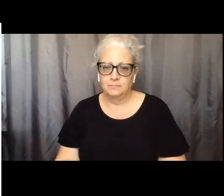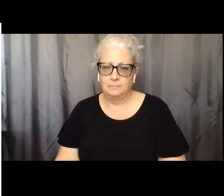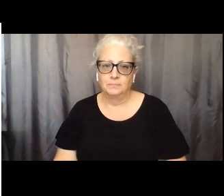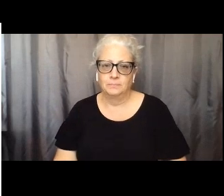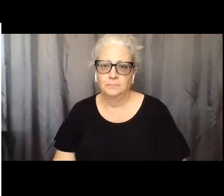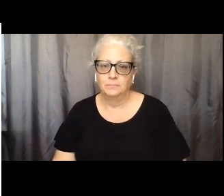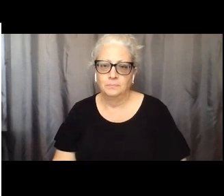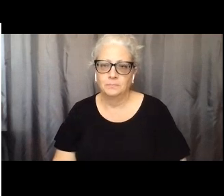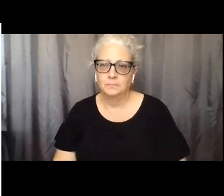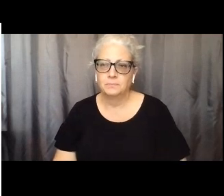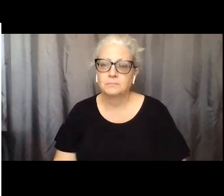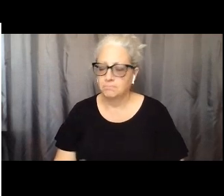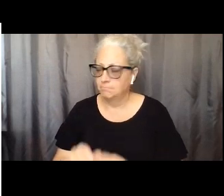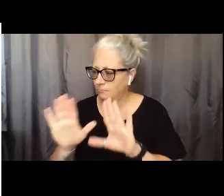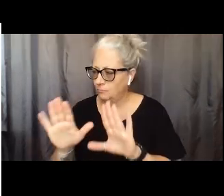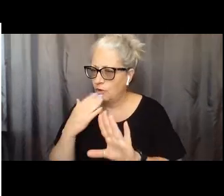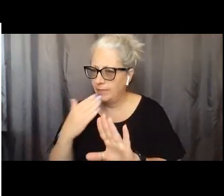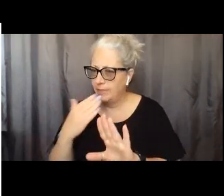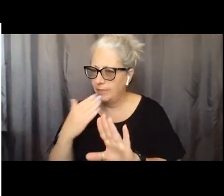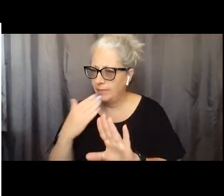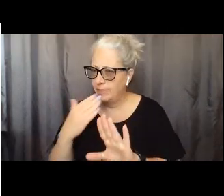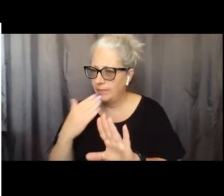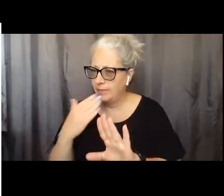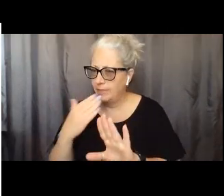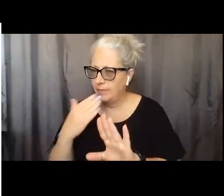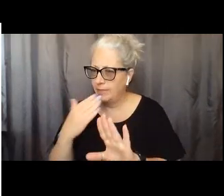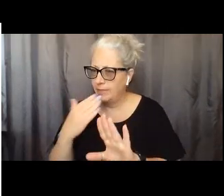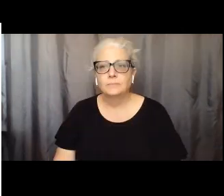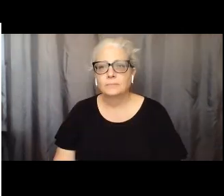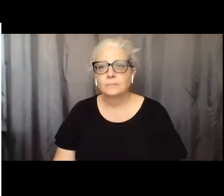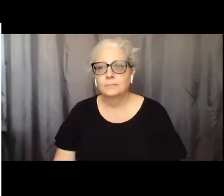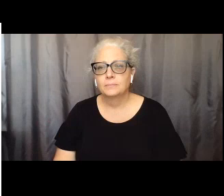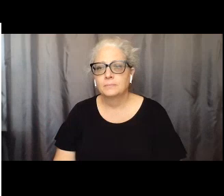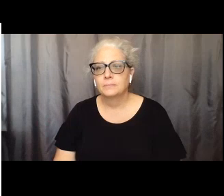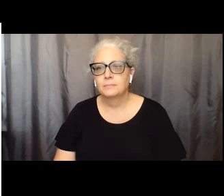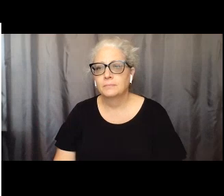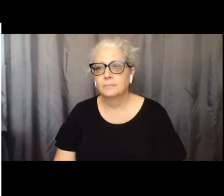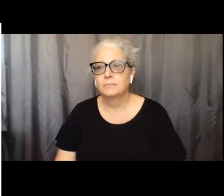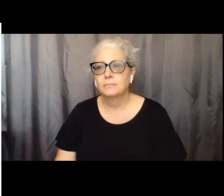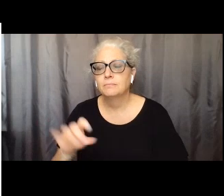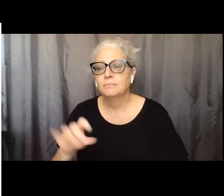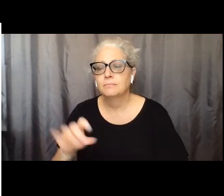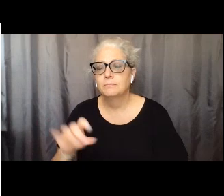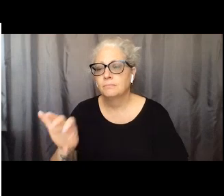[Rachelle Johnson (DES)] Great. [Rachelle Johnson (DES)] Thank you for sharing that, Roby. [Rachelle Johnson (DES)] Another question is,